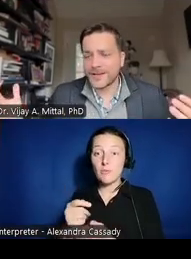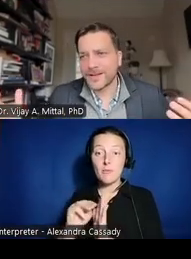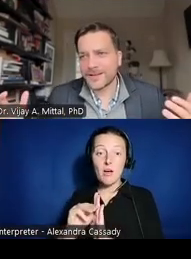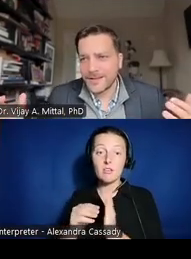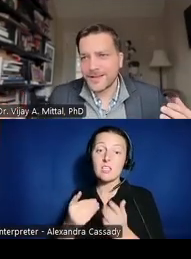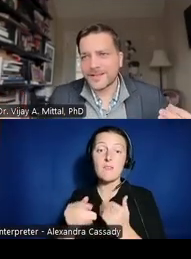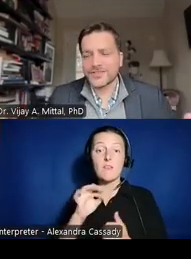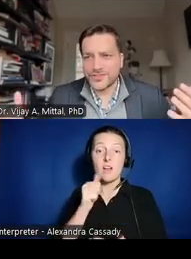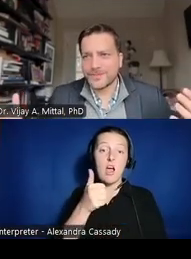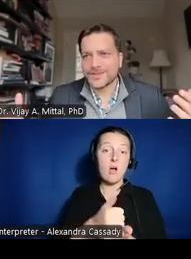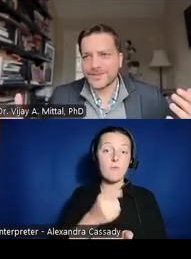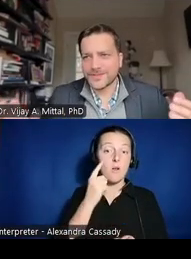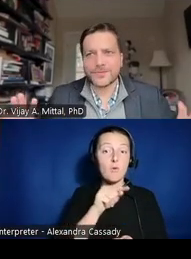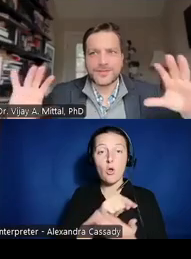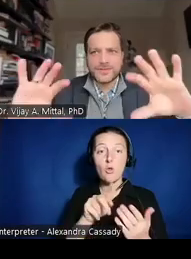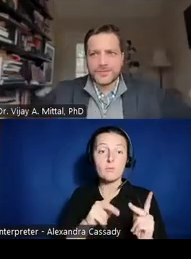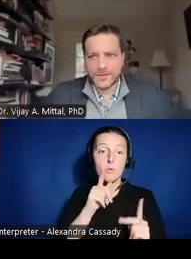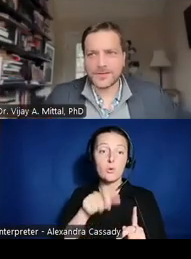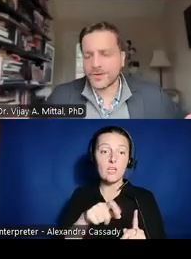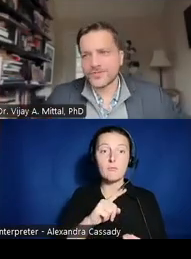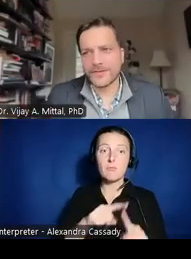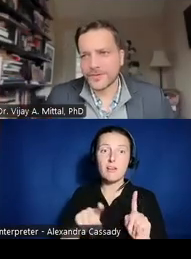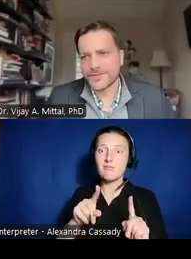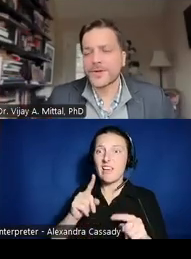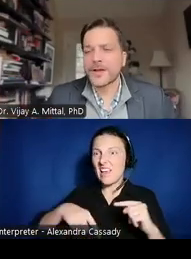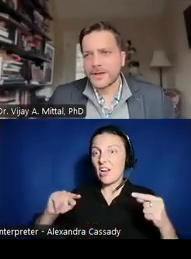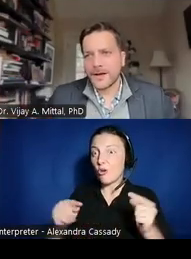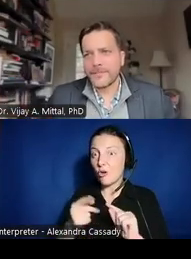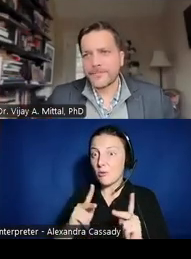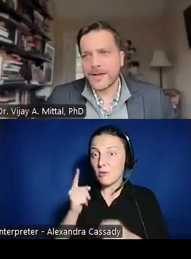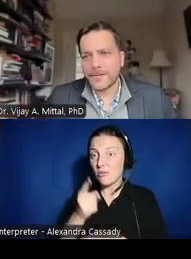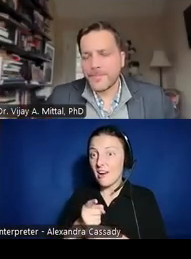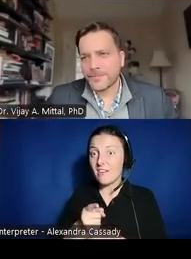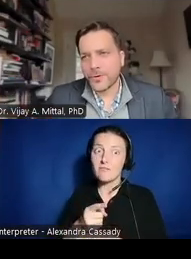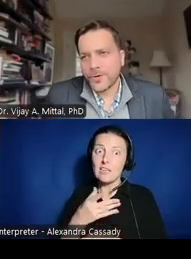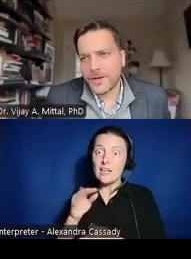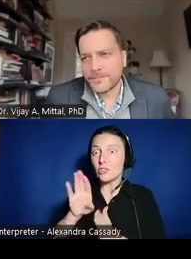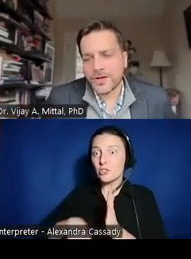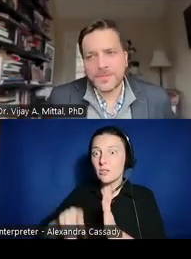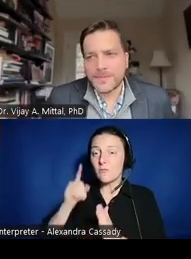anybody and it's cheap and so it's a good thing to do at a large level. So um Pat McGory and Barnaby